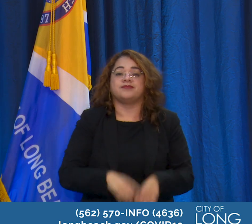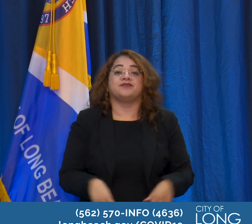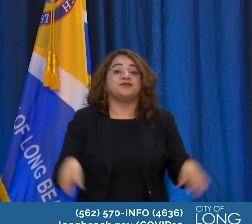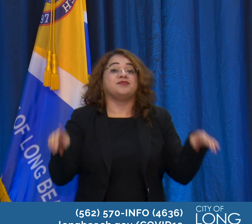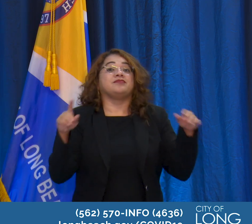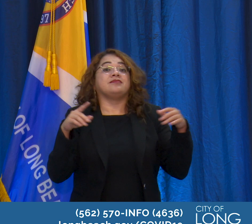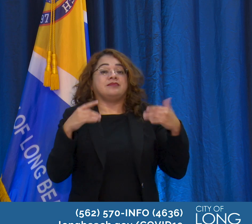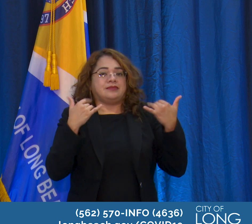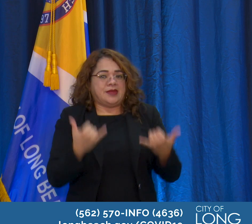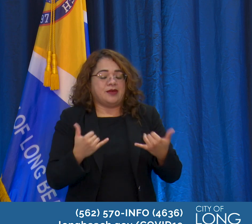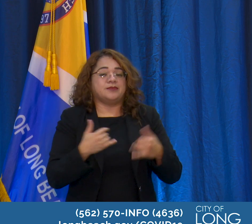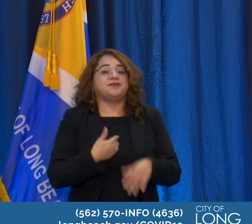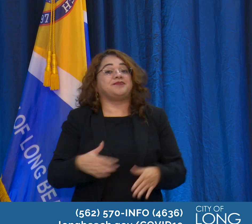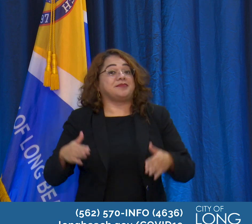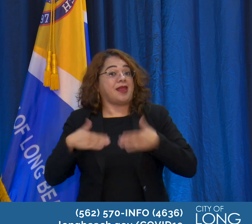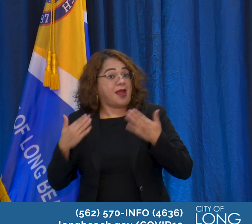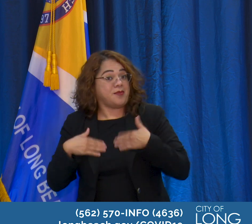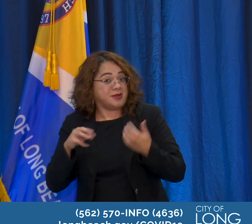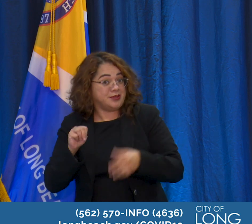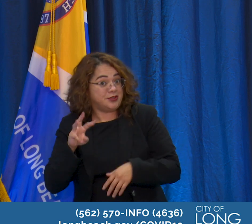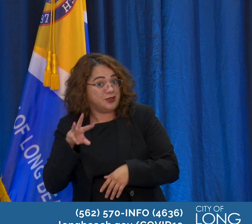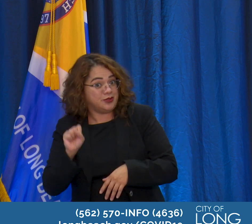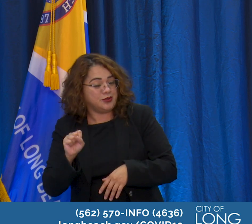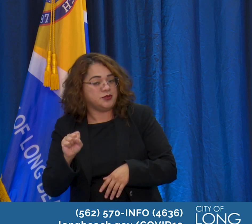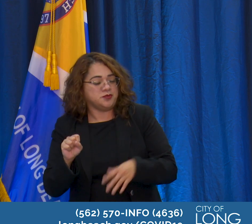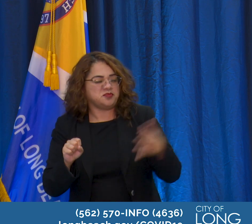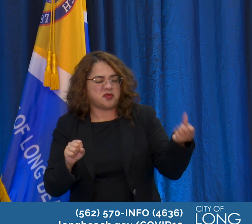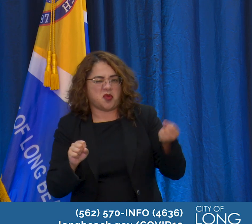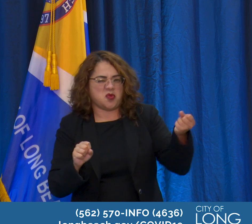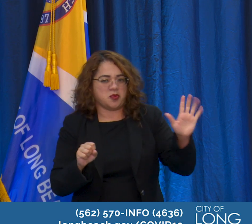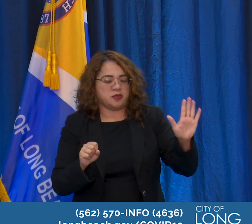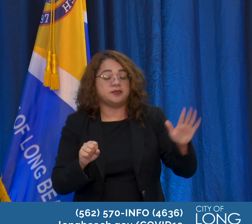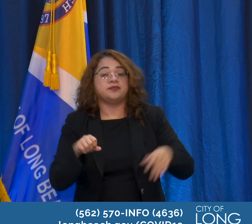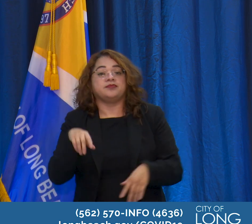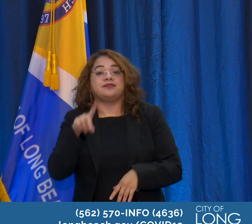Because of where our positivity rate is headed and because of where the data is leading us,